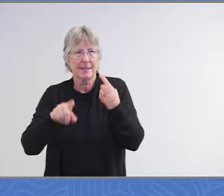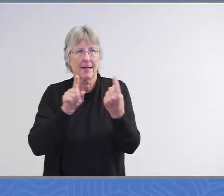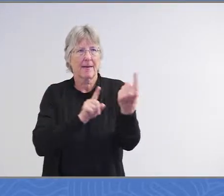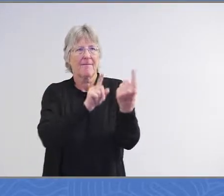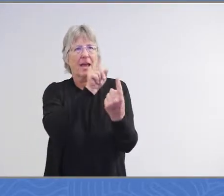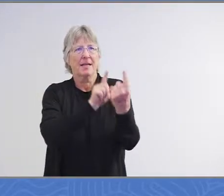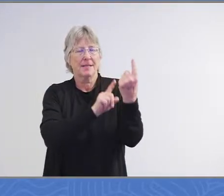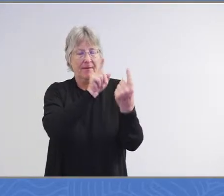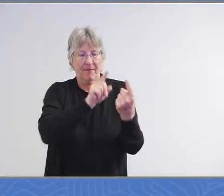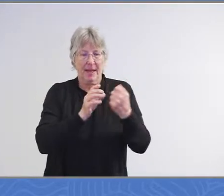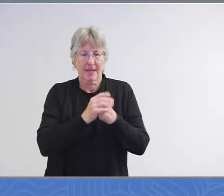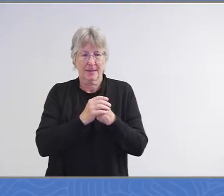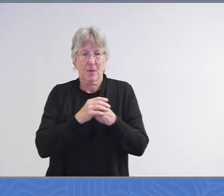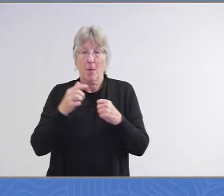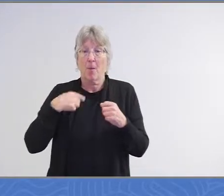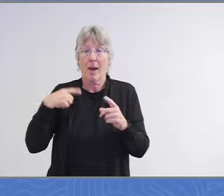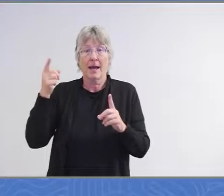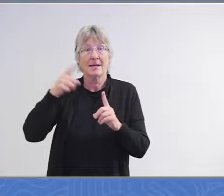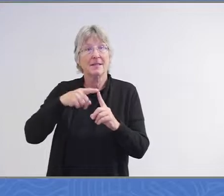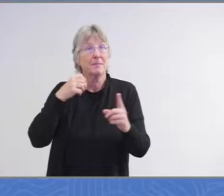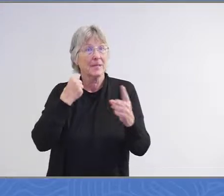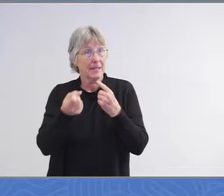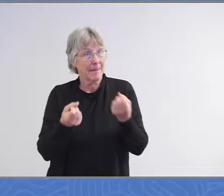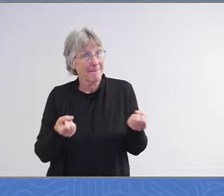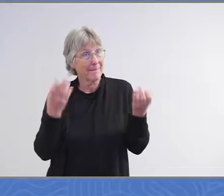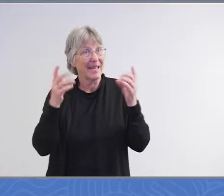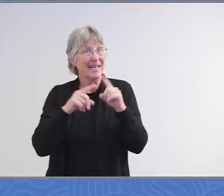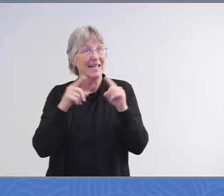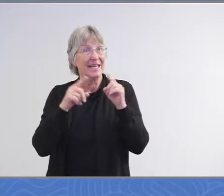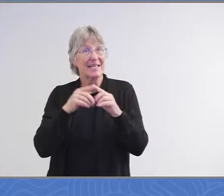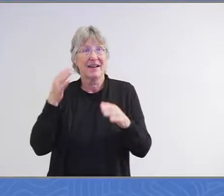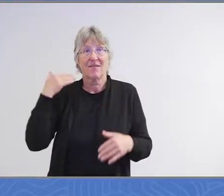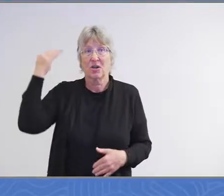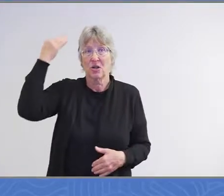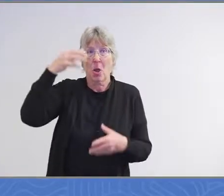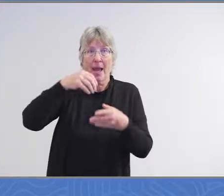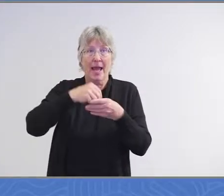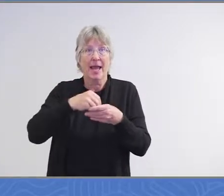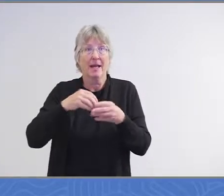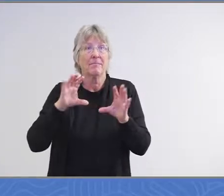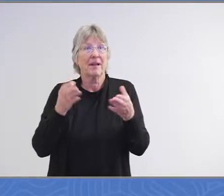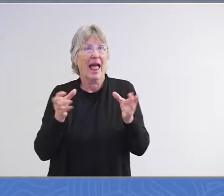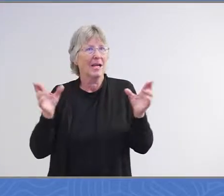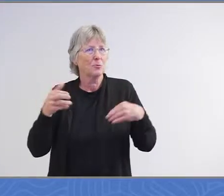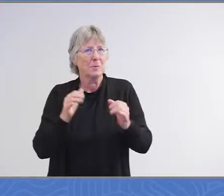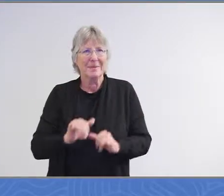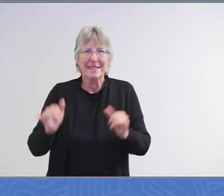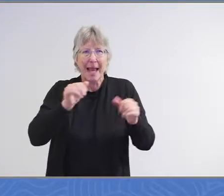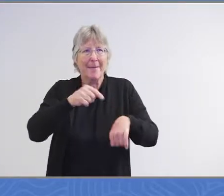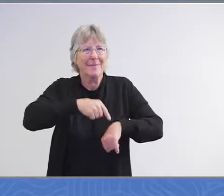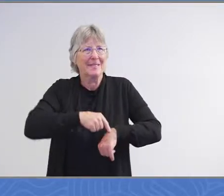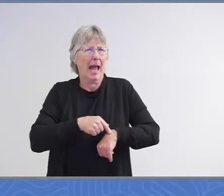when I am in a setting with multiple adults in the classroom at the same time. I am concerned because the Corona virus